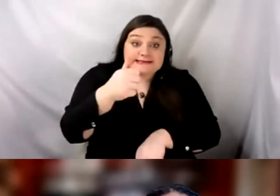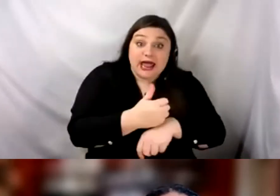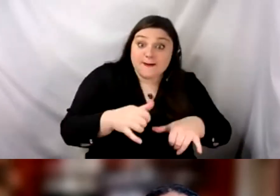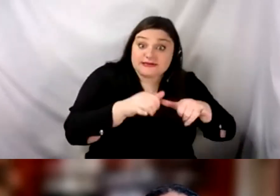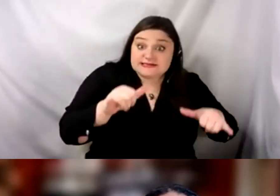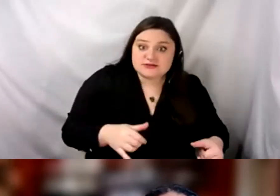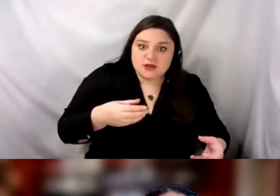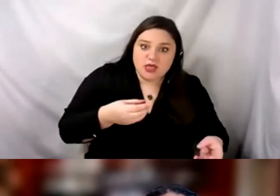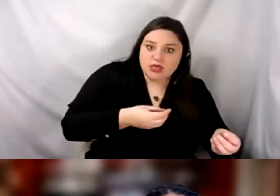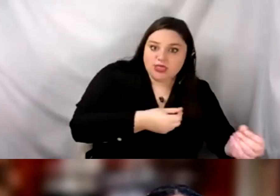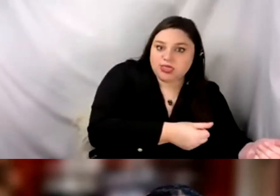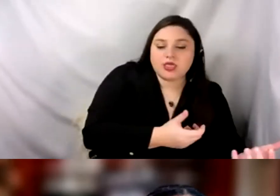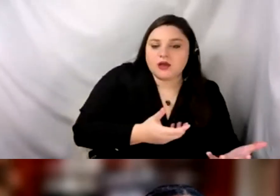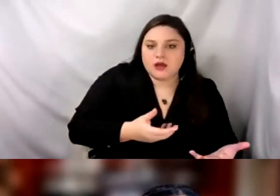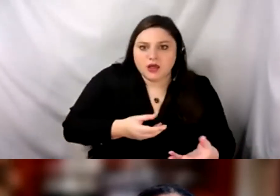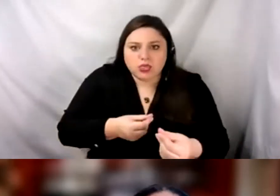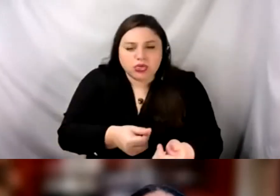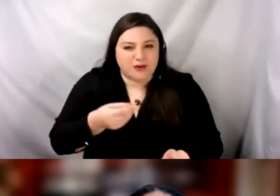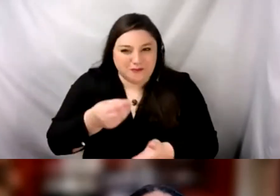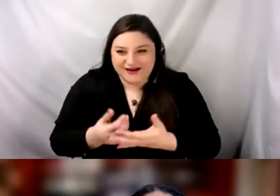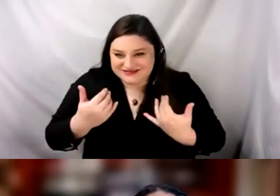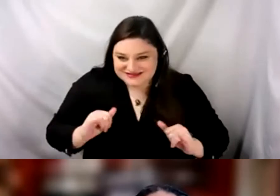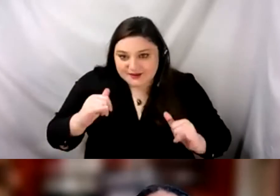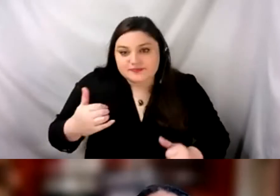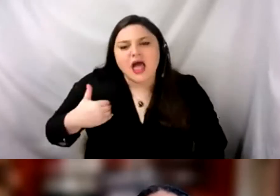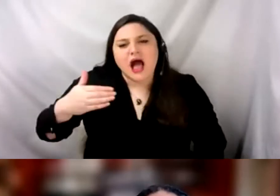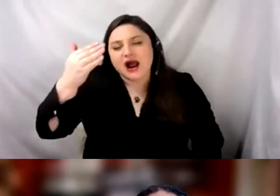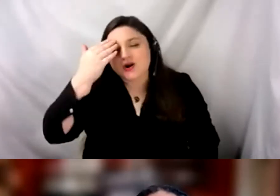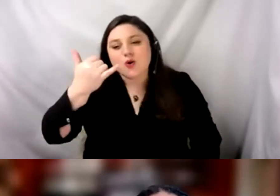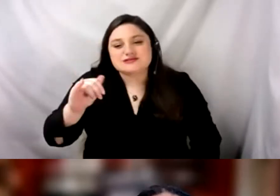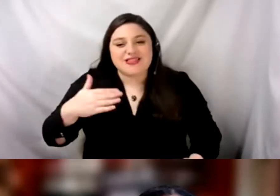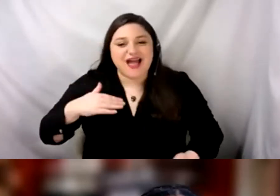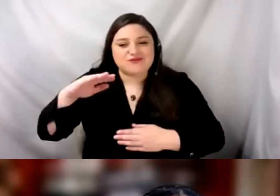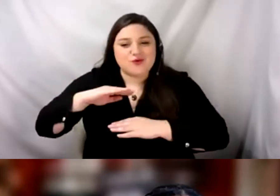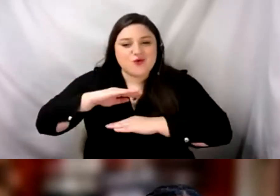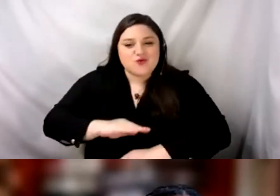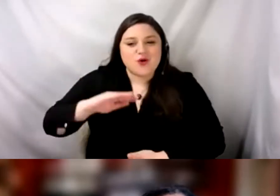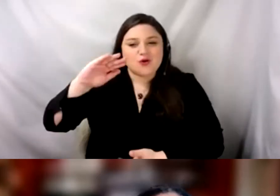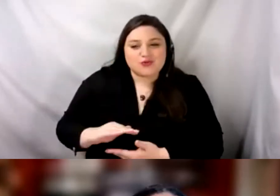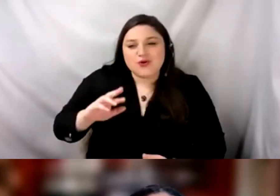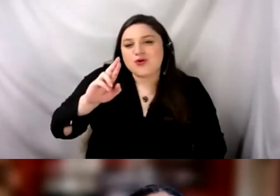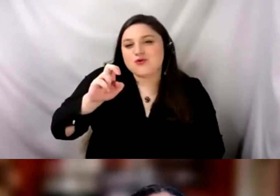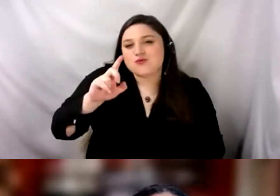I know that there is still relief money, ARP money in there just a great announcement about the ARP money